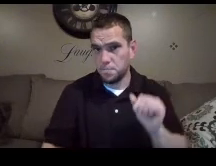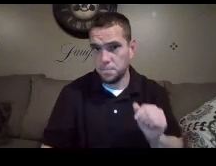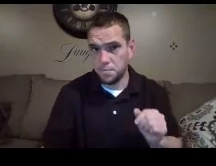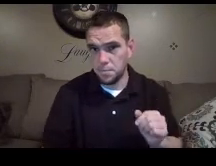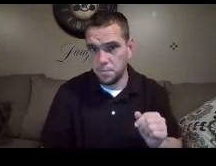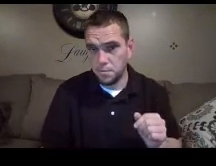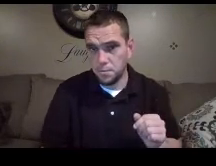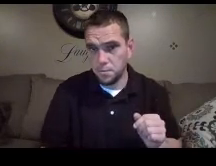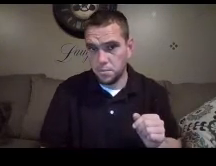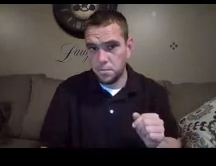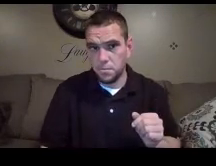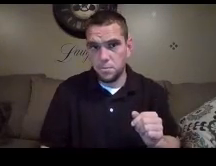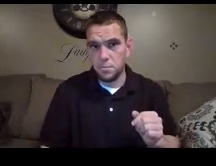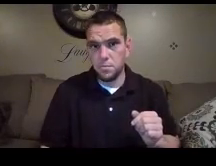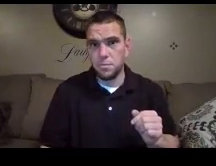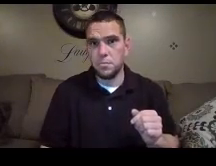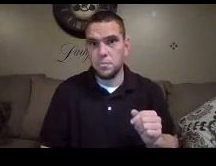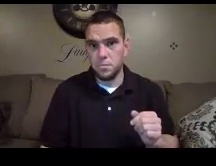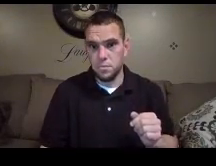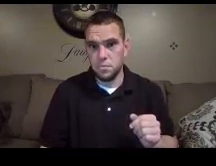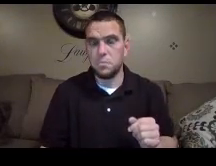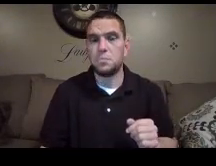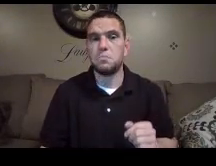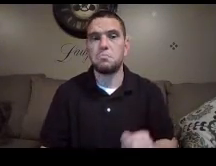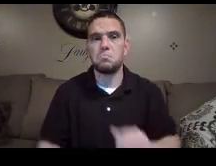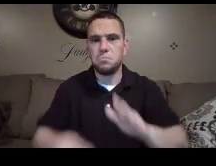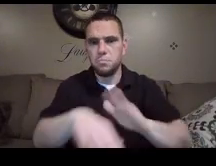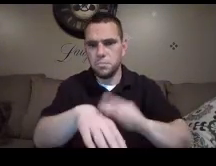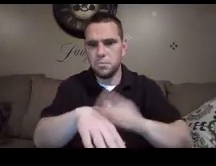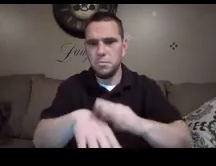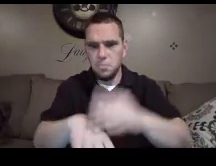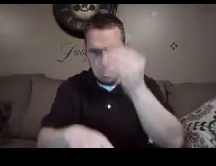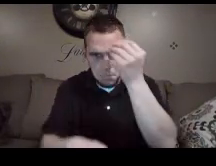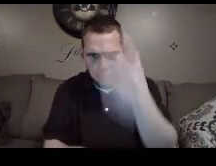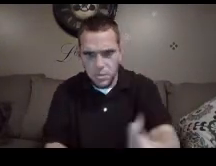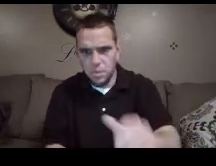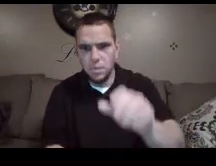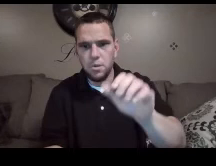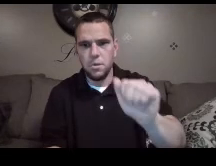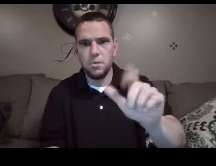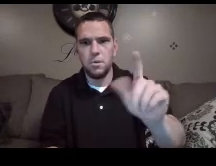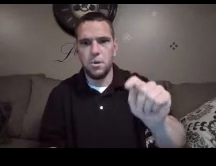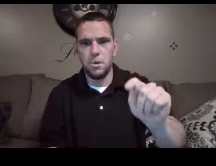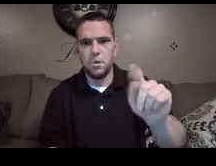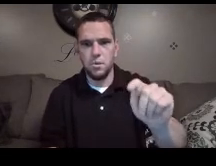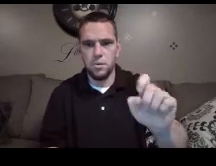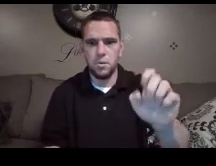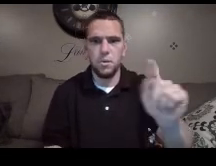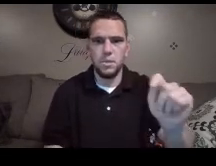And we'll note that the alt text errors that we were receiving are now gone.